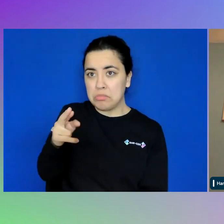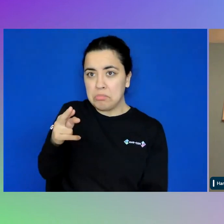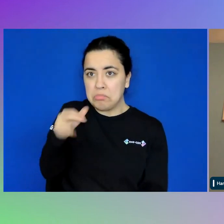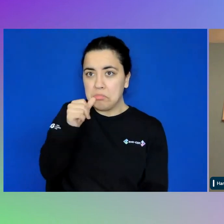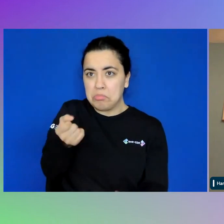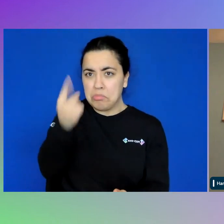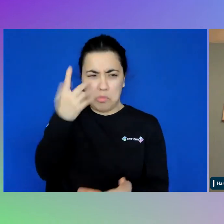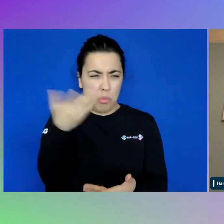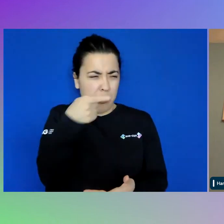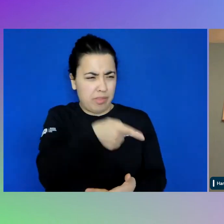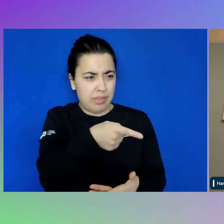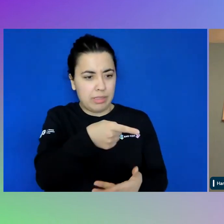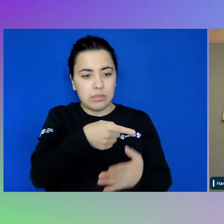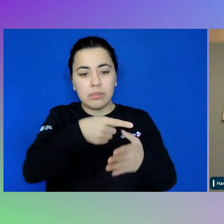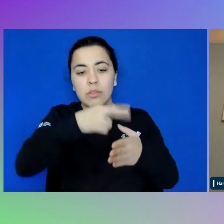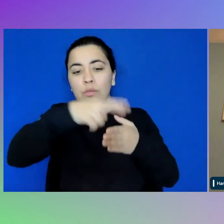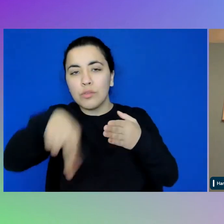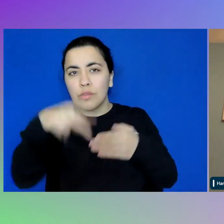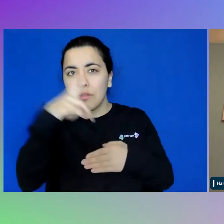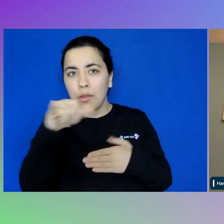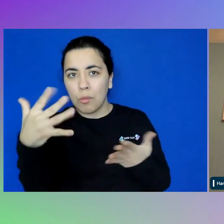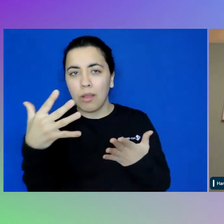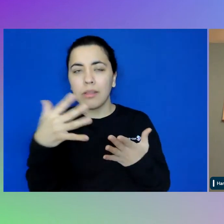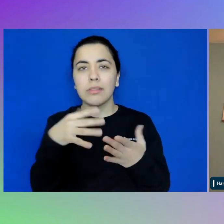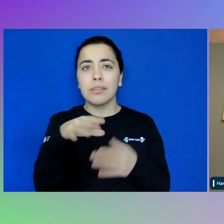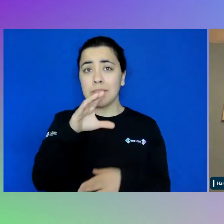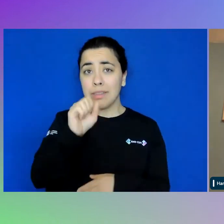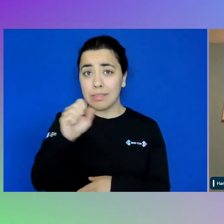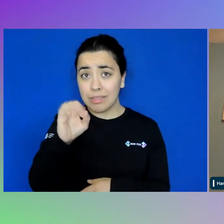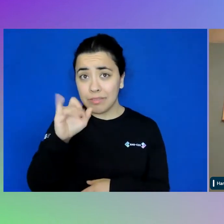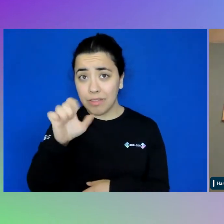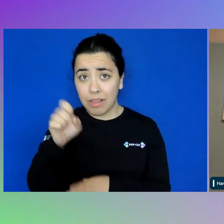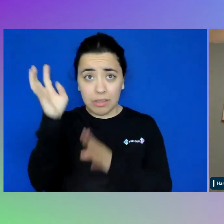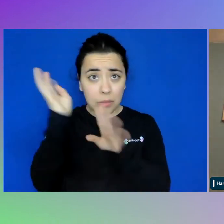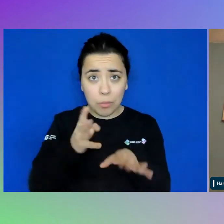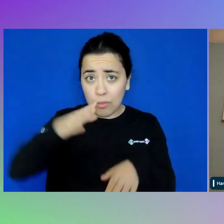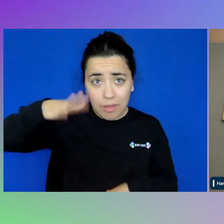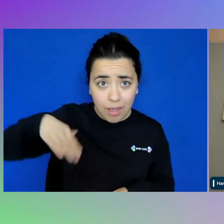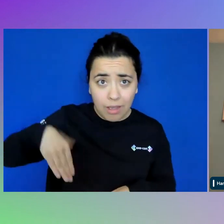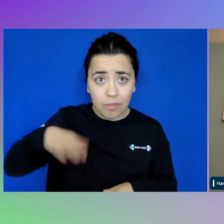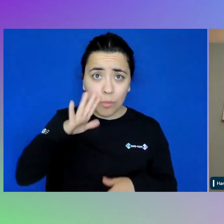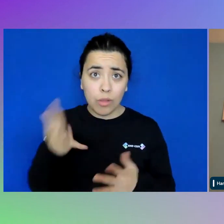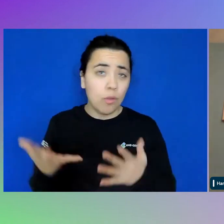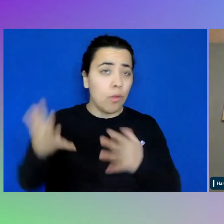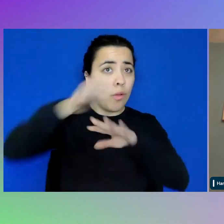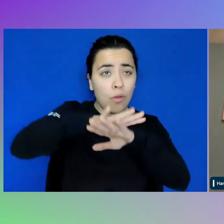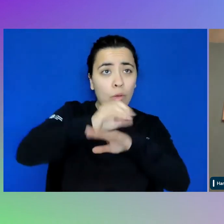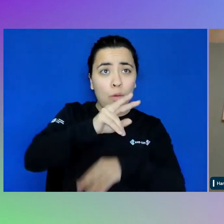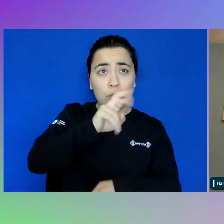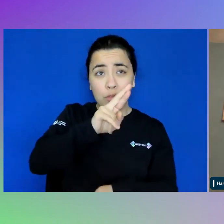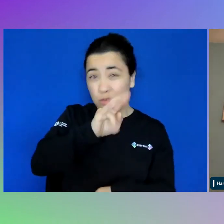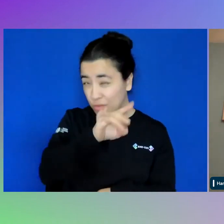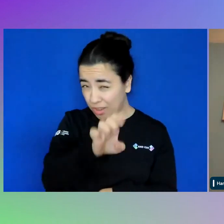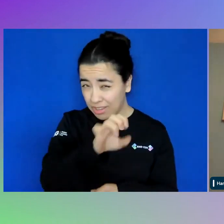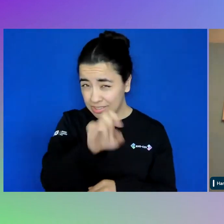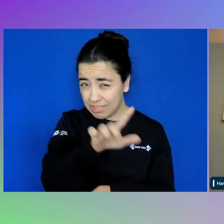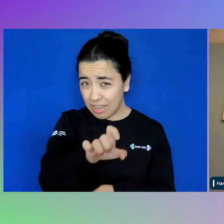rendered in the browser. It doesn't know if there's CSS files that haven't been imported in this specific component. That will override styles that even it even has been exposed to. So